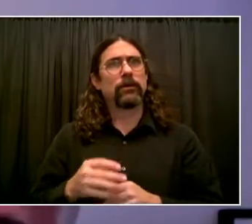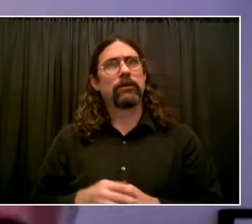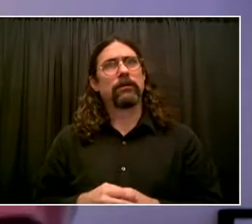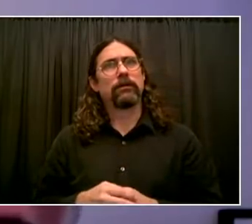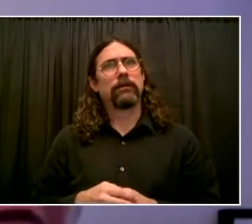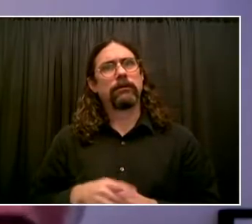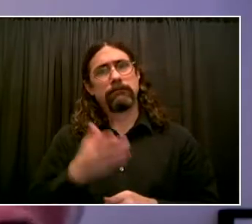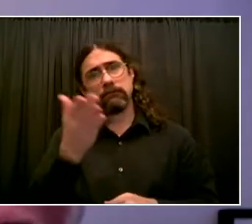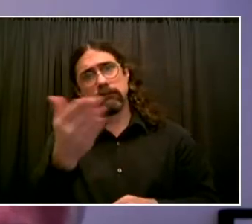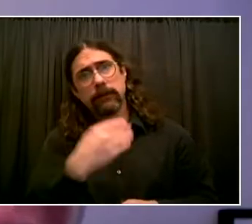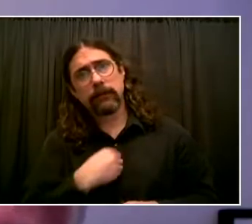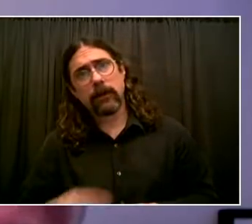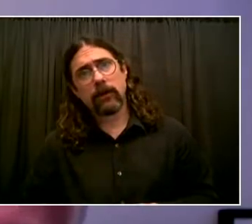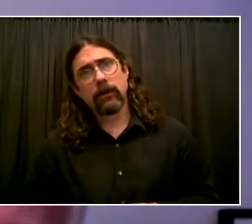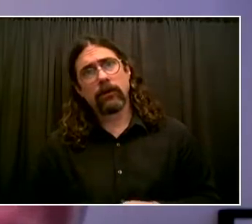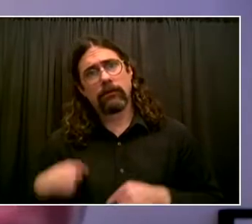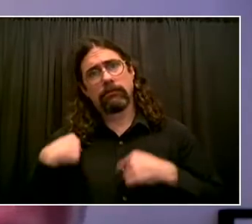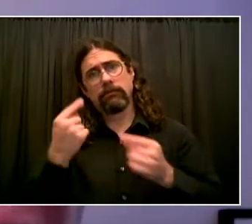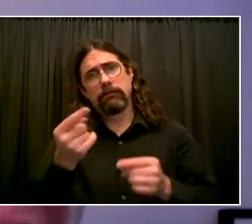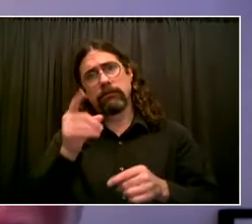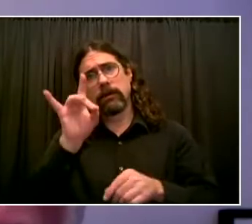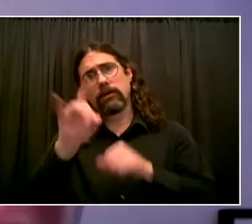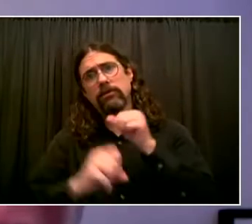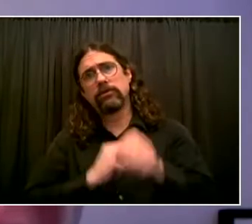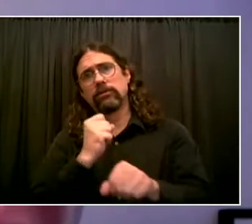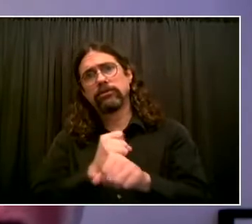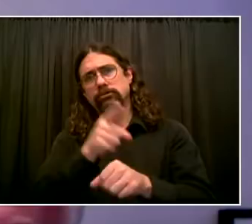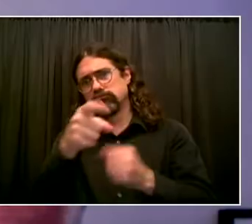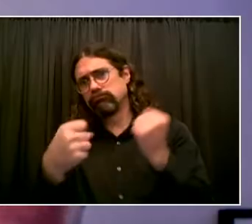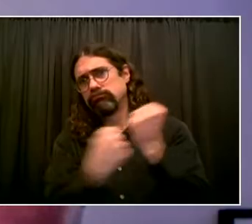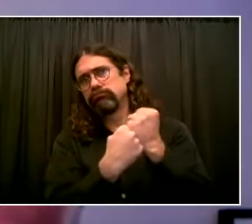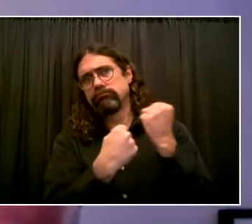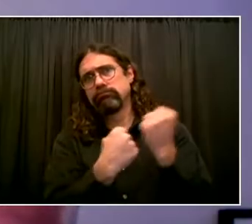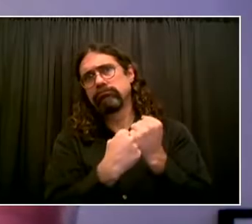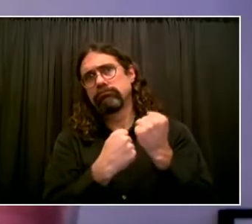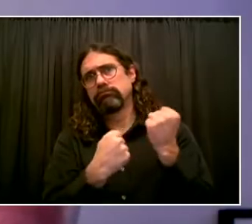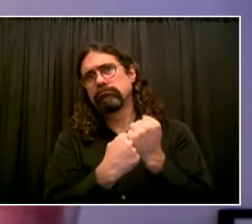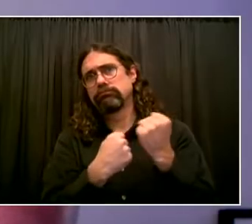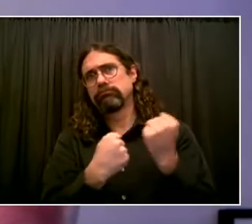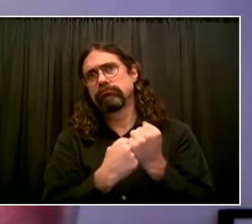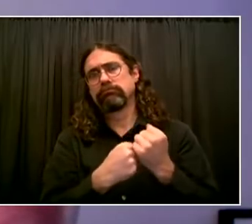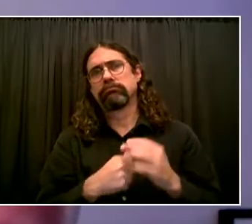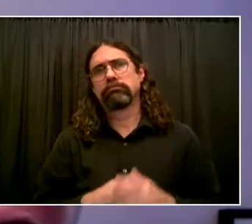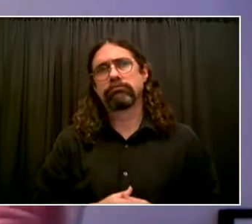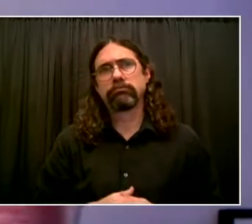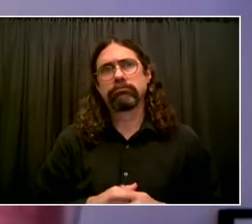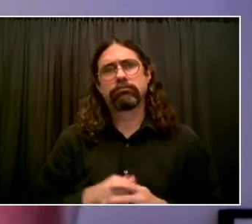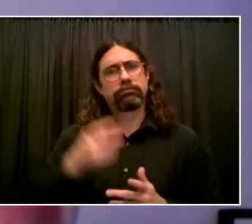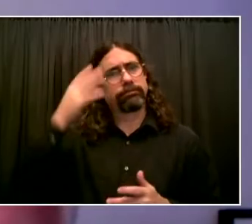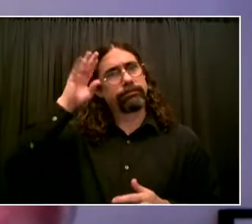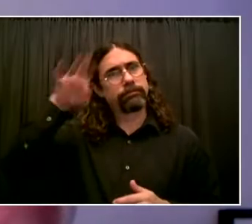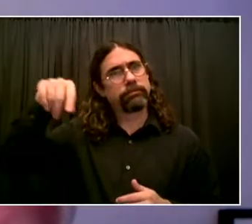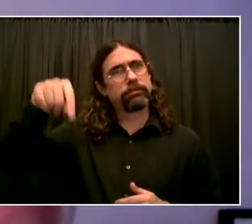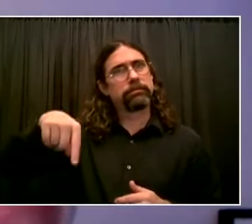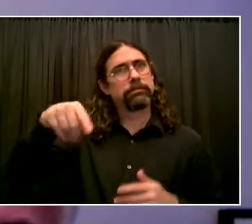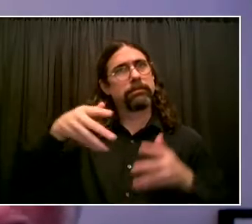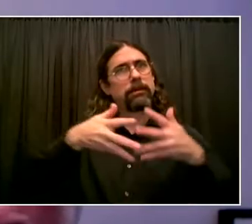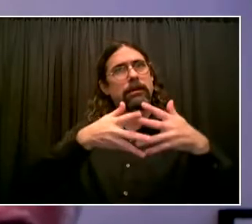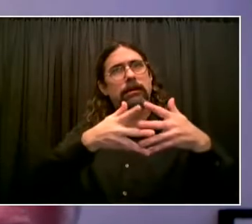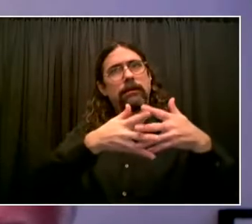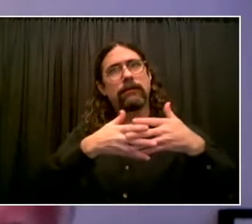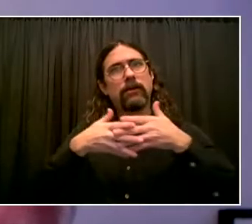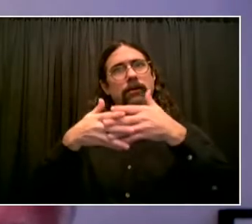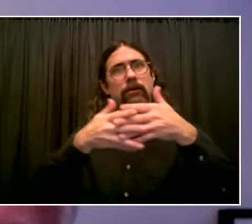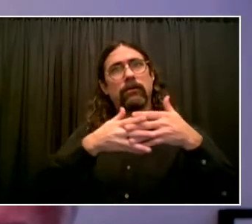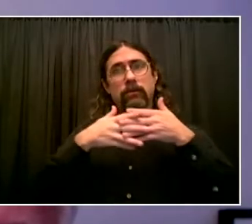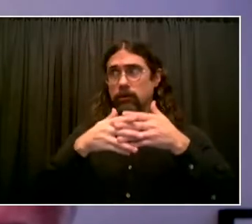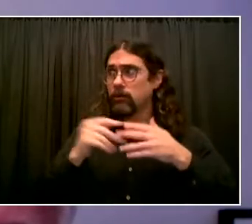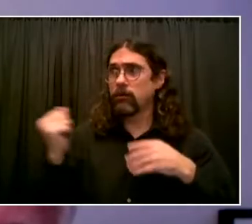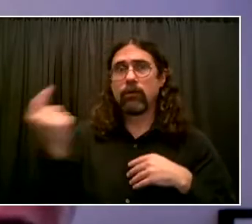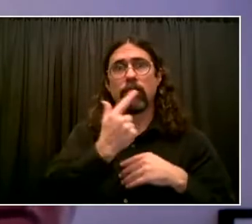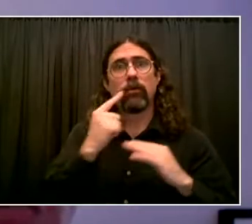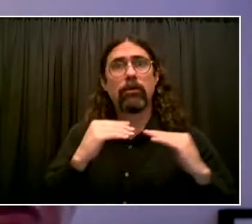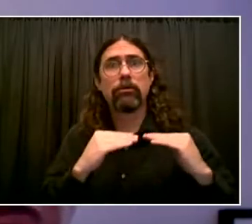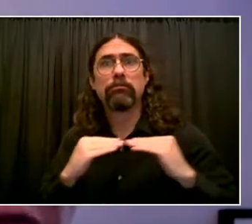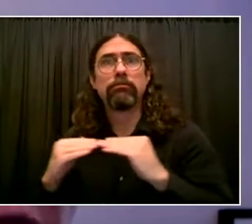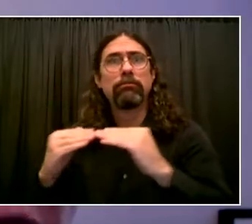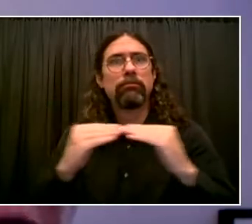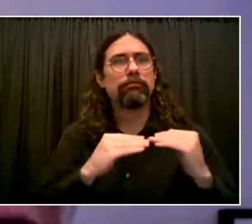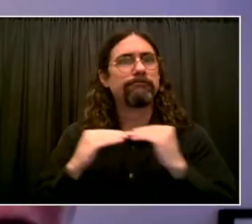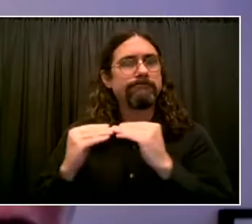UNDERSTANDING